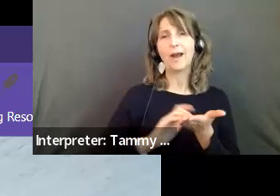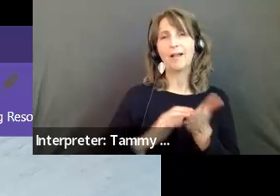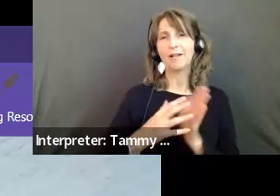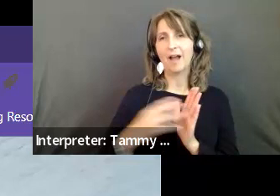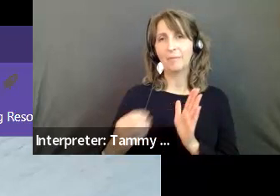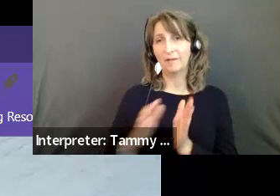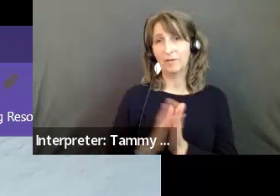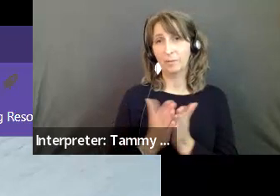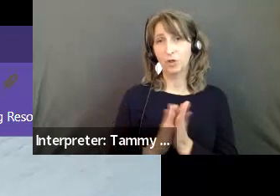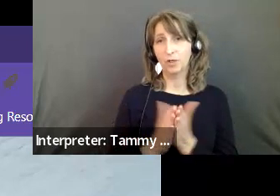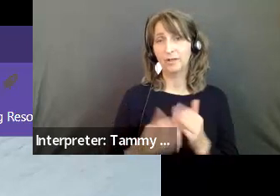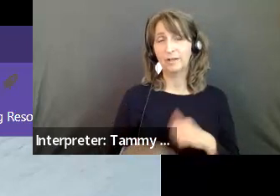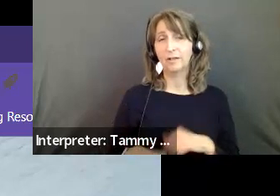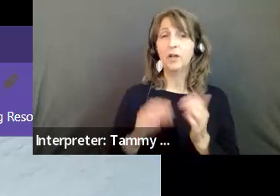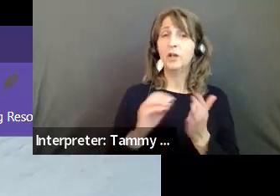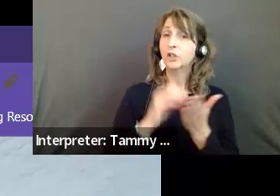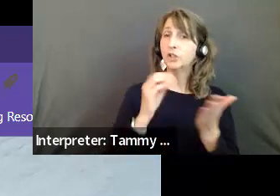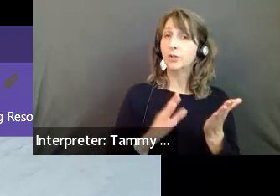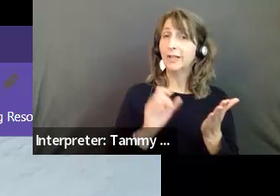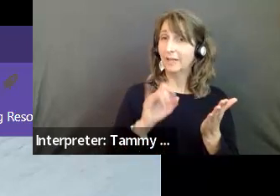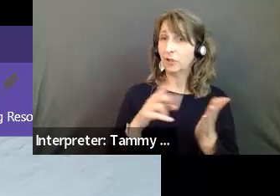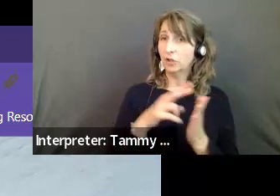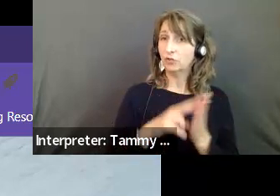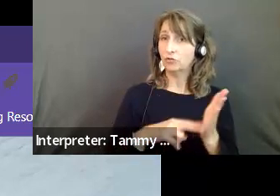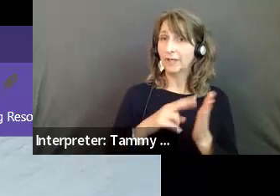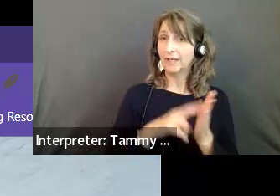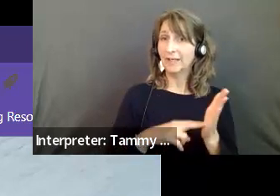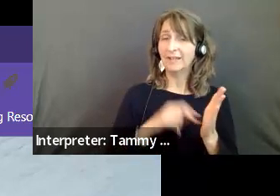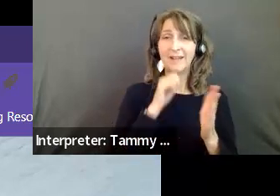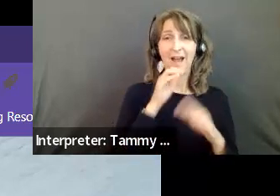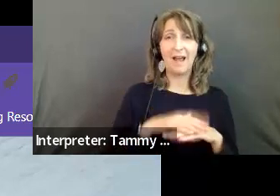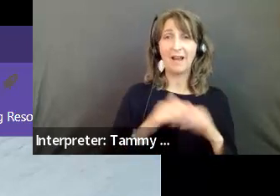Some of the students if they're not reading on level, they might need a digital copy.